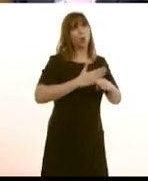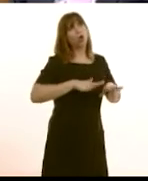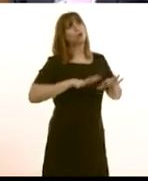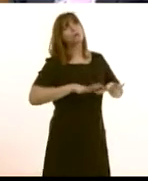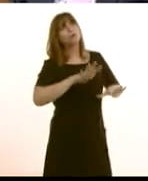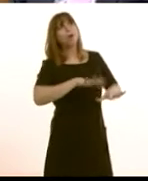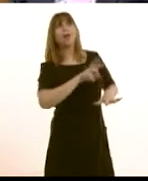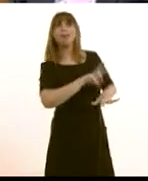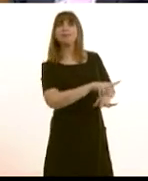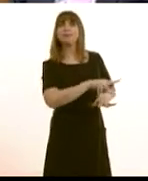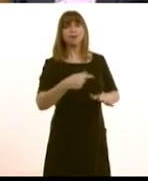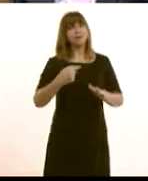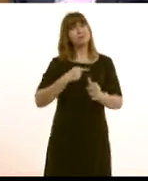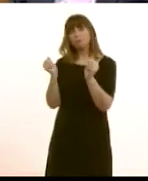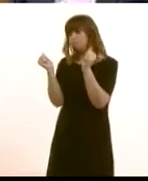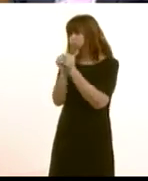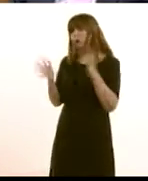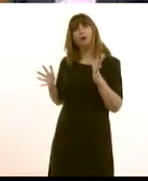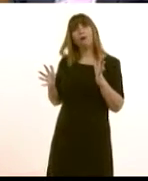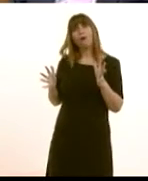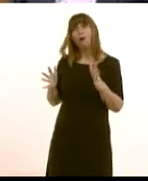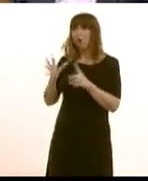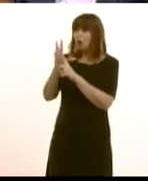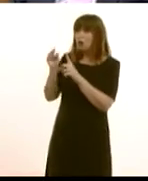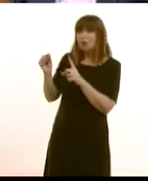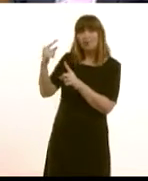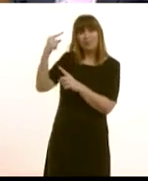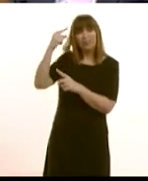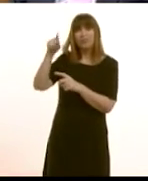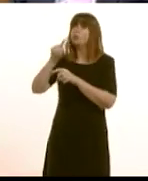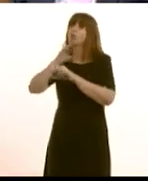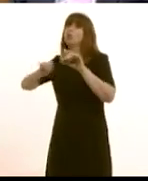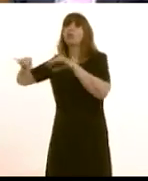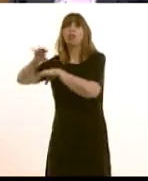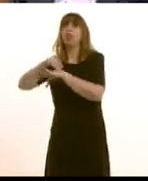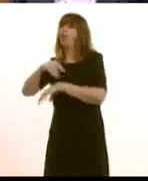and I reject utterly any idea that the Conservatives want to spread around that somehow thereís